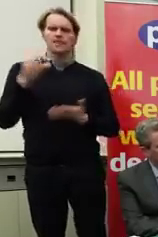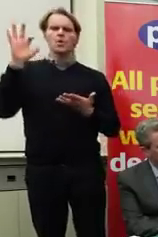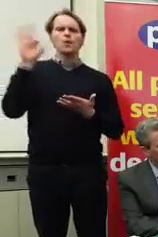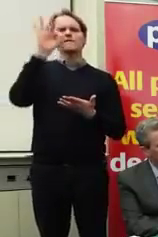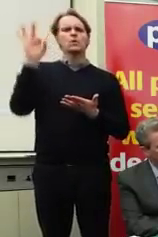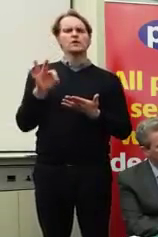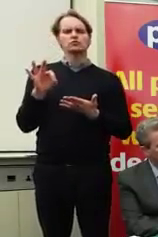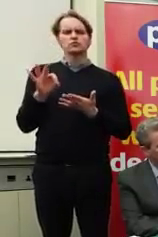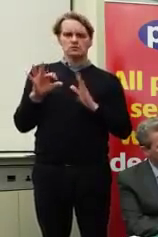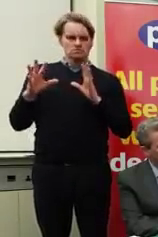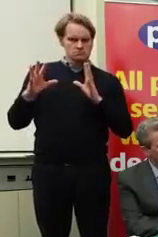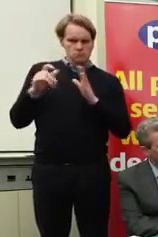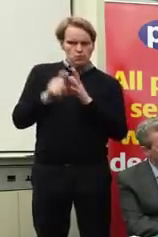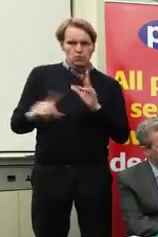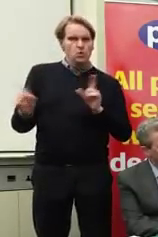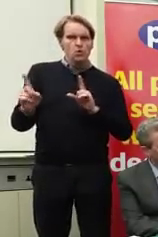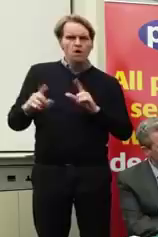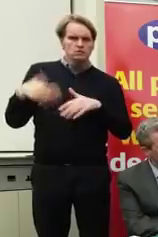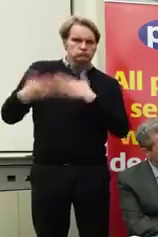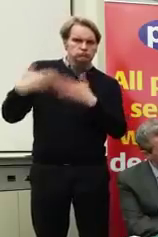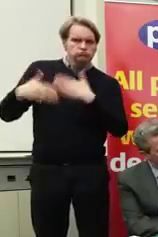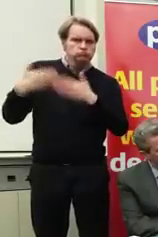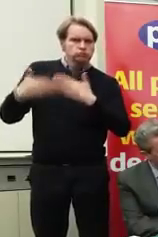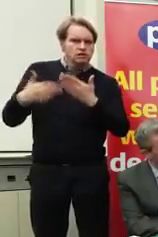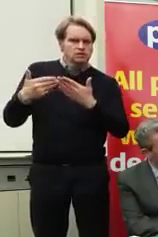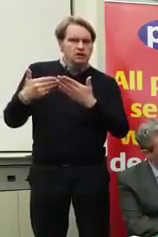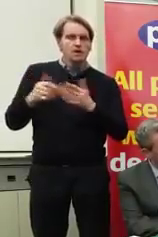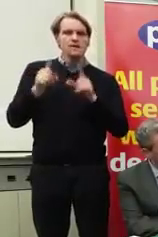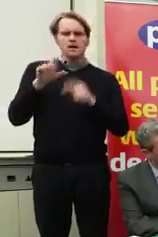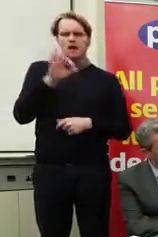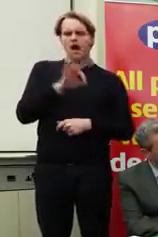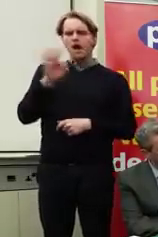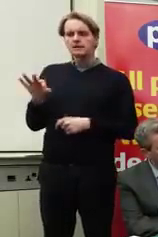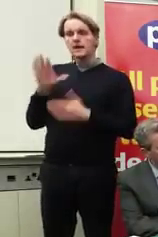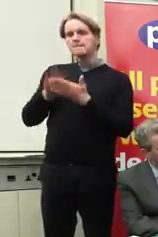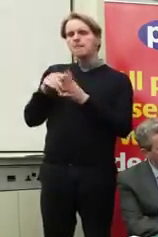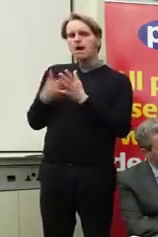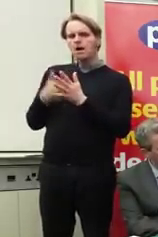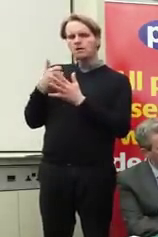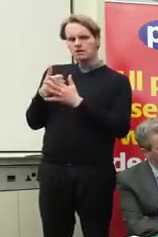next stage of our campaign but before I ask Mark to deal with some of those, what